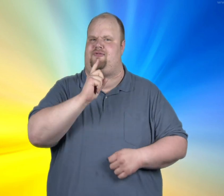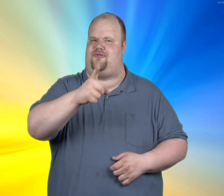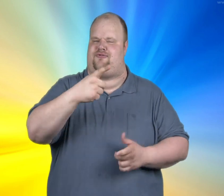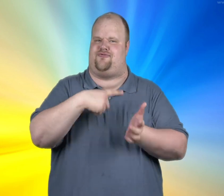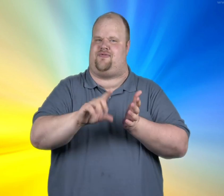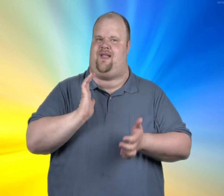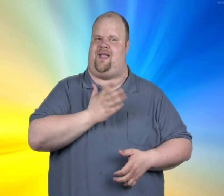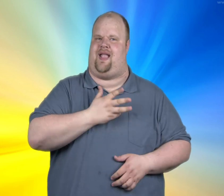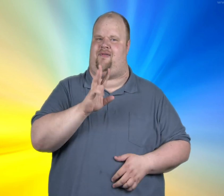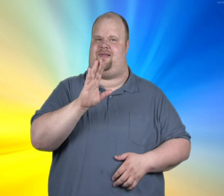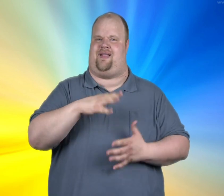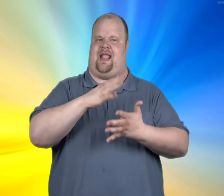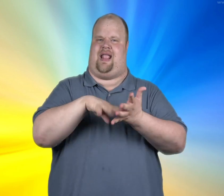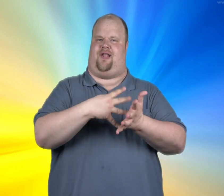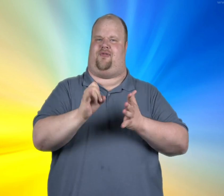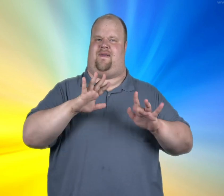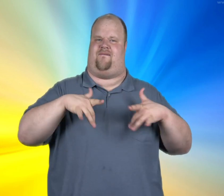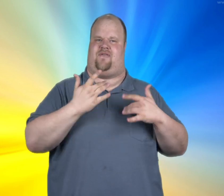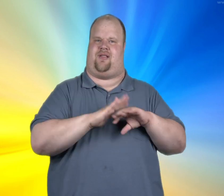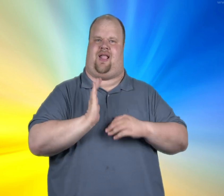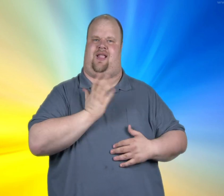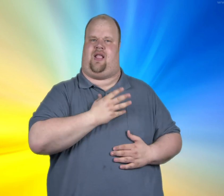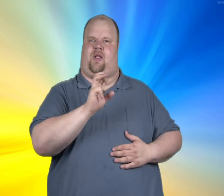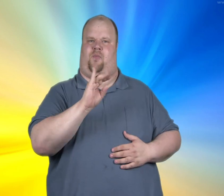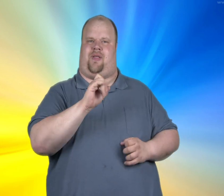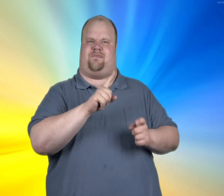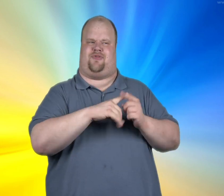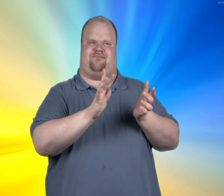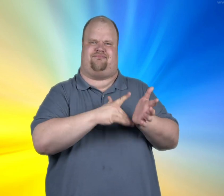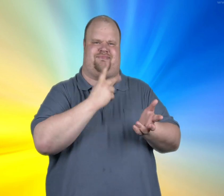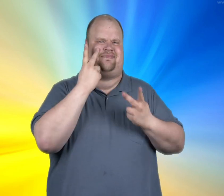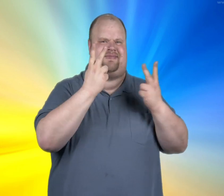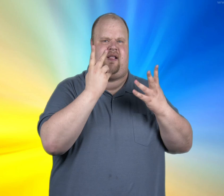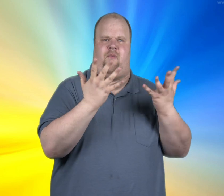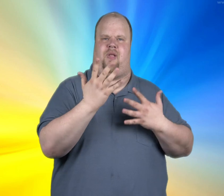Be sure to check out our Calendar of Events on the Human Resources Services website and take advantage